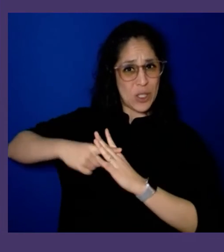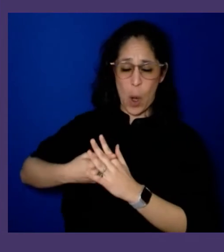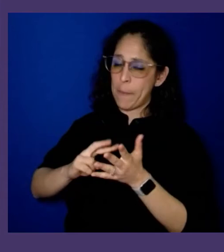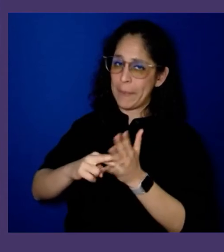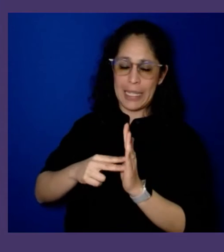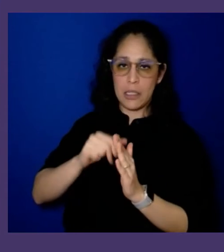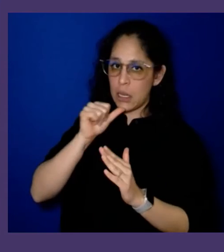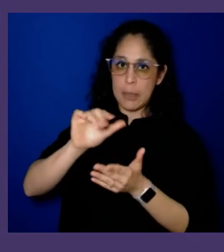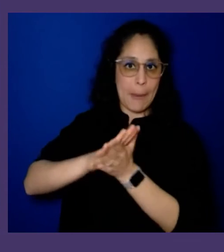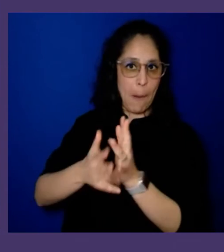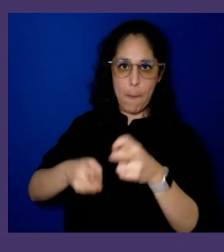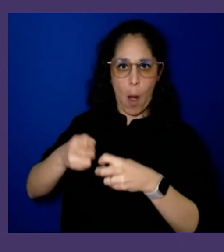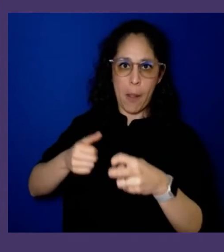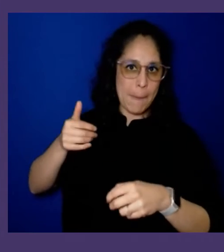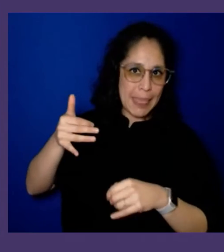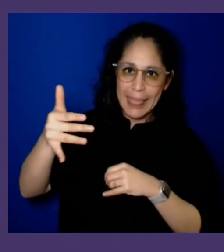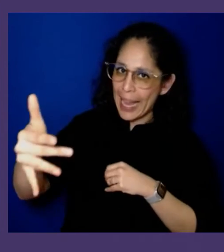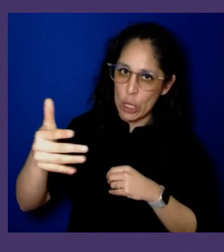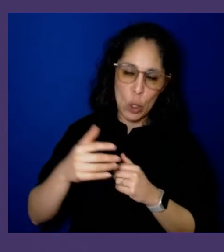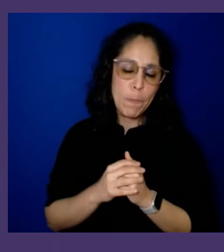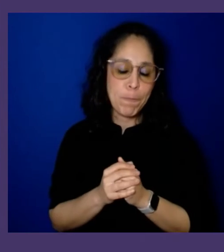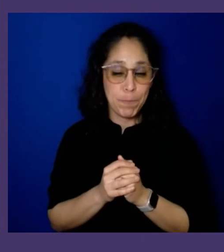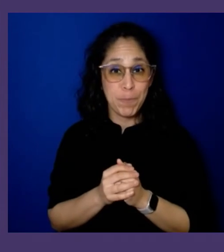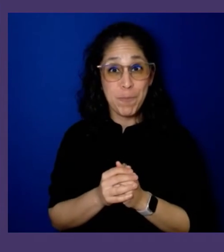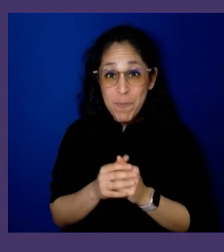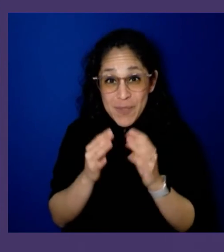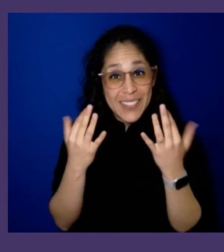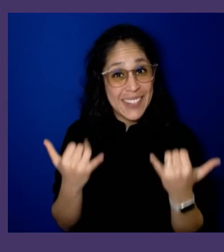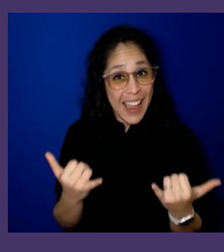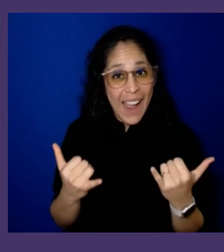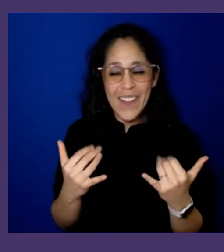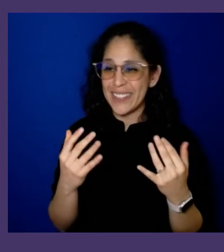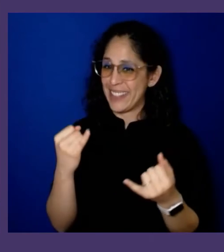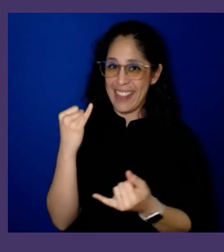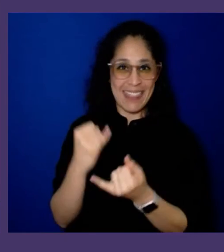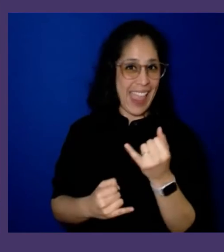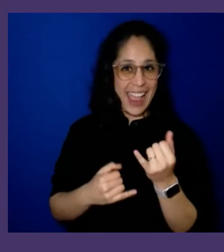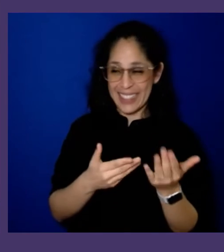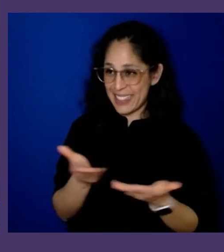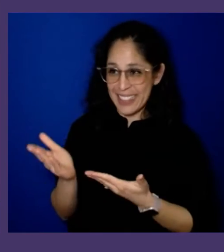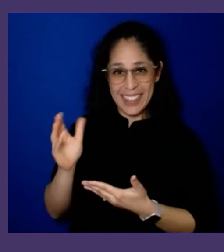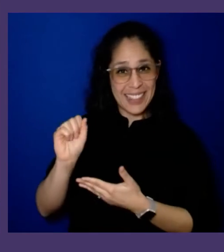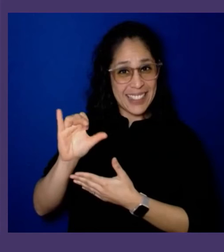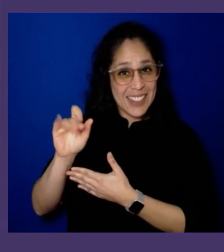Let's move on to finally, last but not least, Scott. As a fellow engineer,